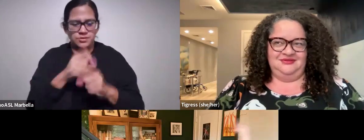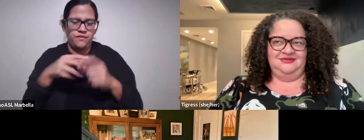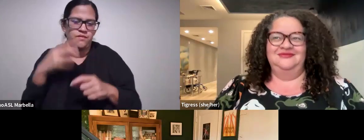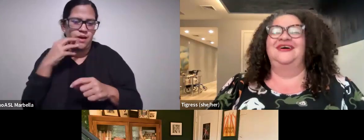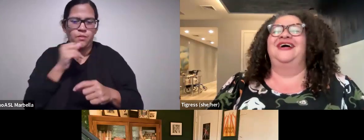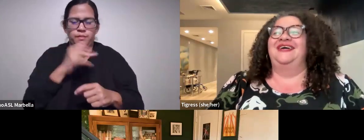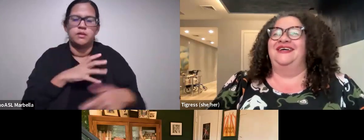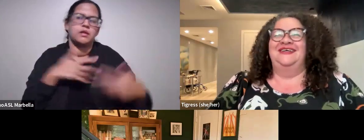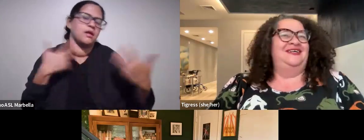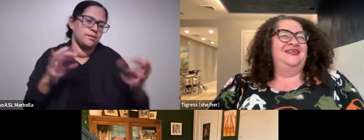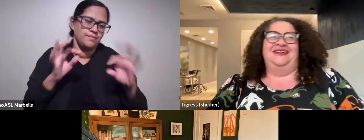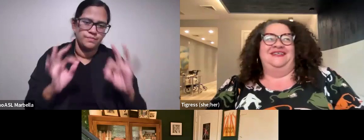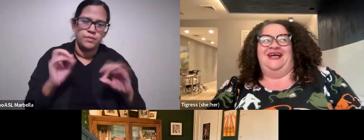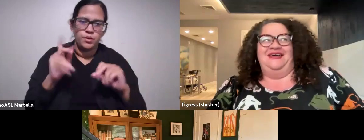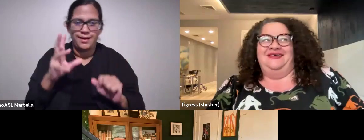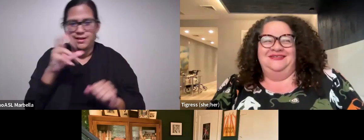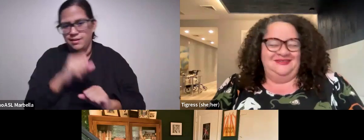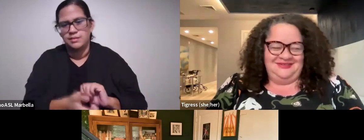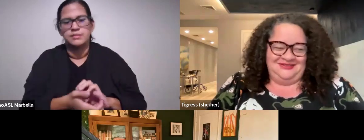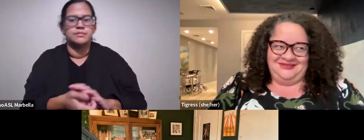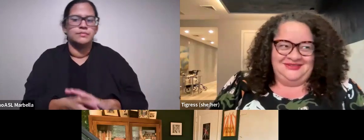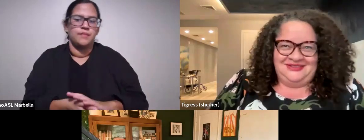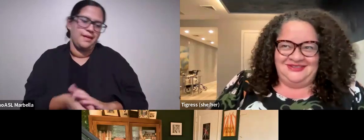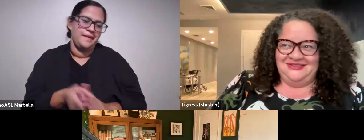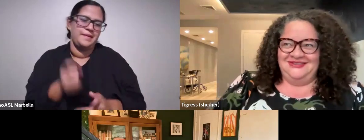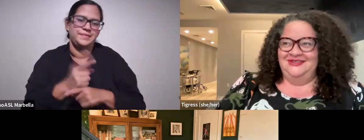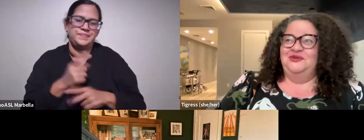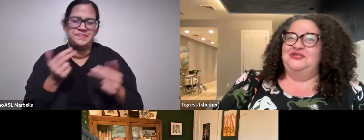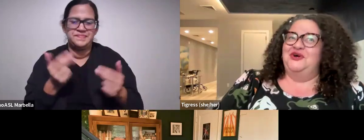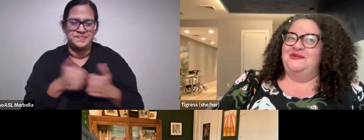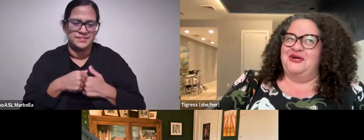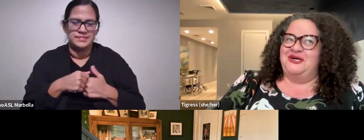You're like, great. Okay. I guess it's worth, it's. A cool story, bro.